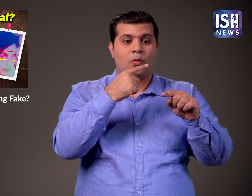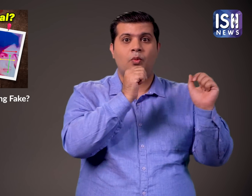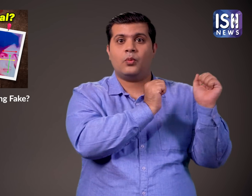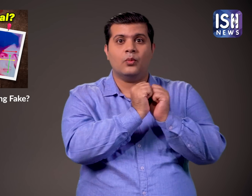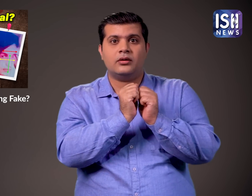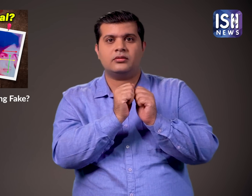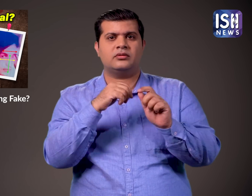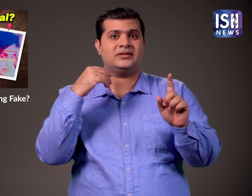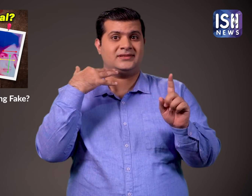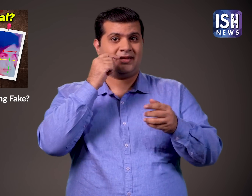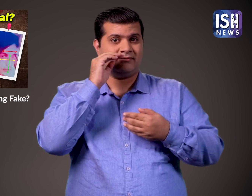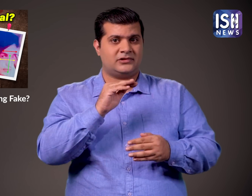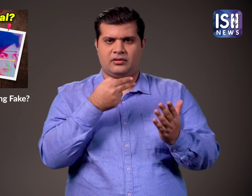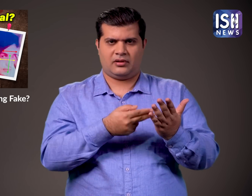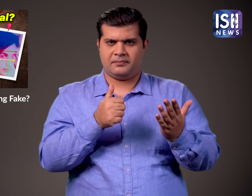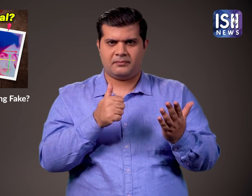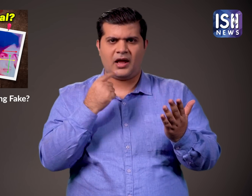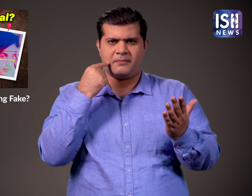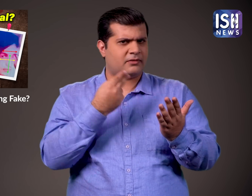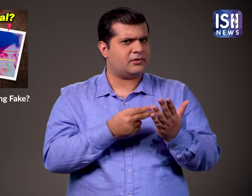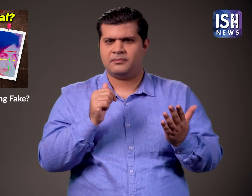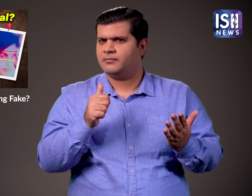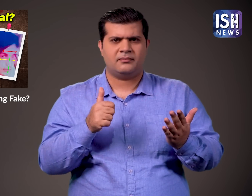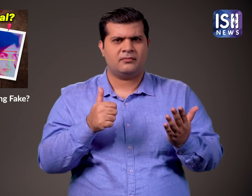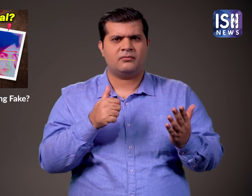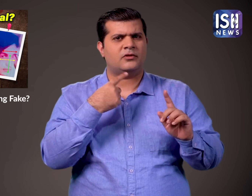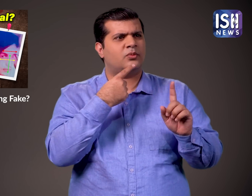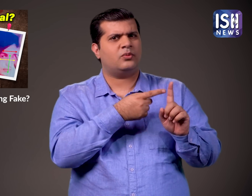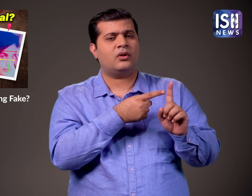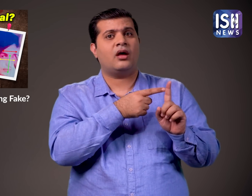but it did not mention Ibrahim's name. Then who accompanied Saif?